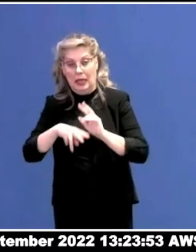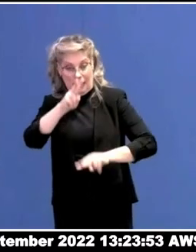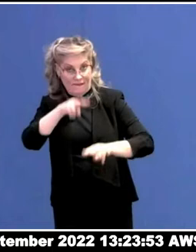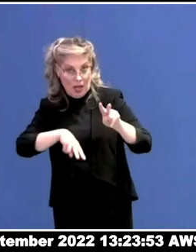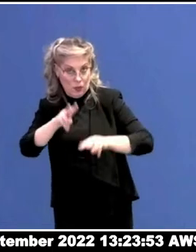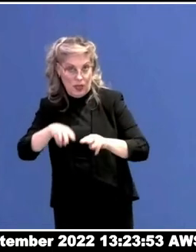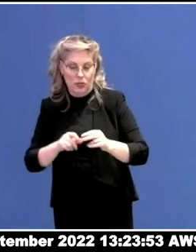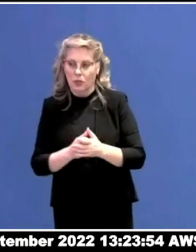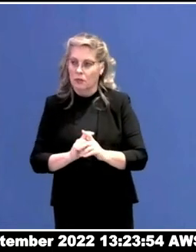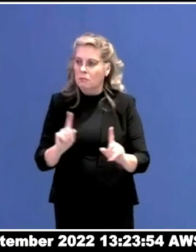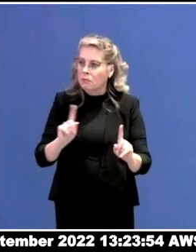That it was highly successful.